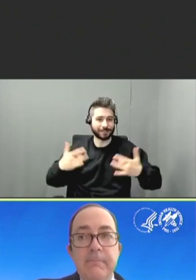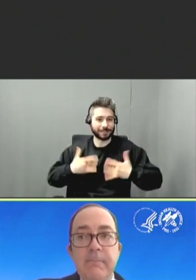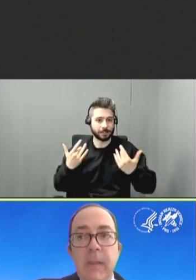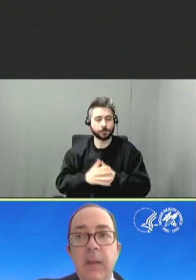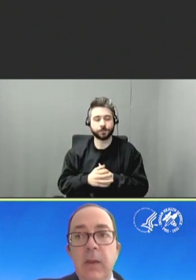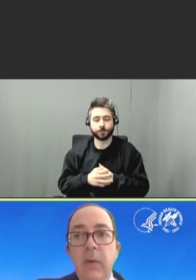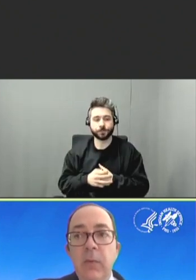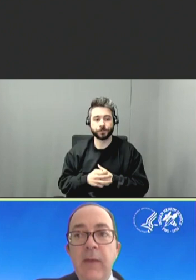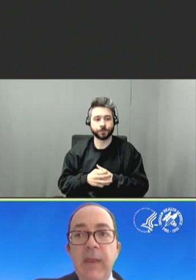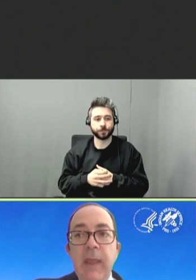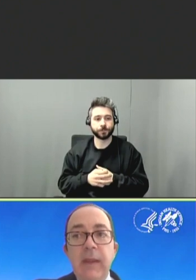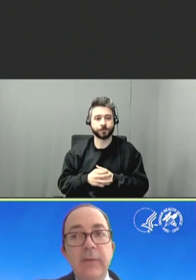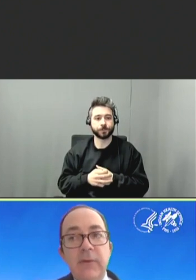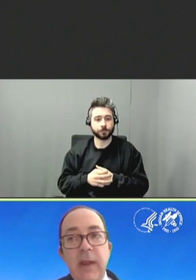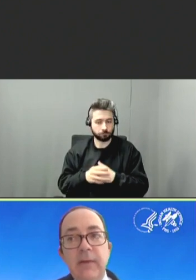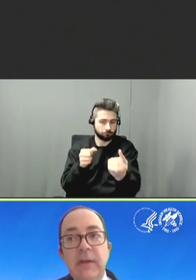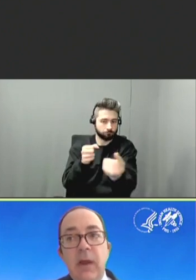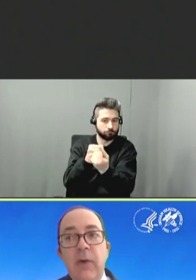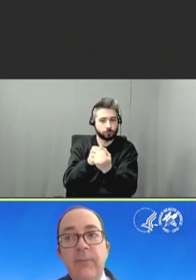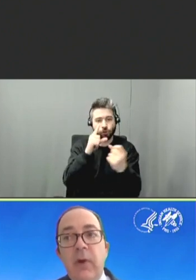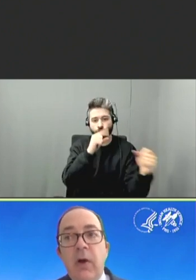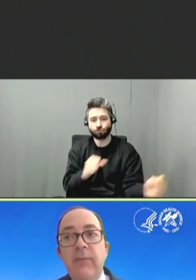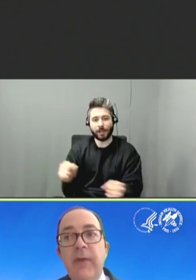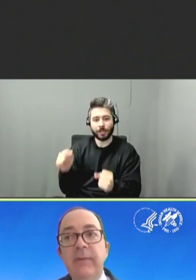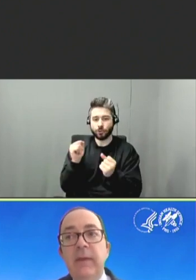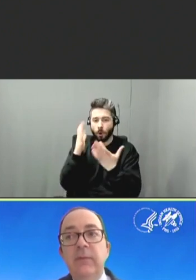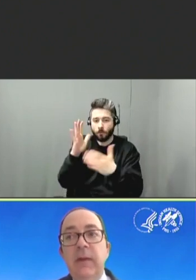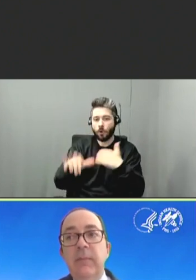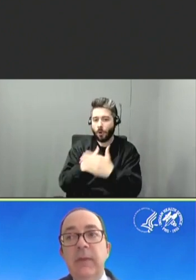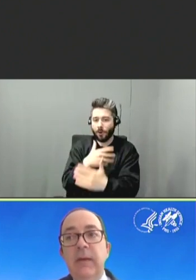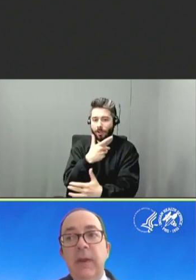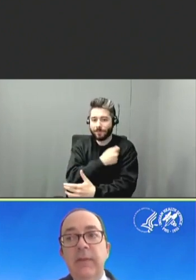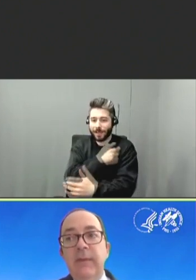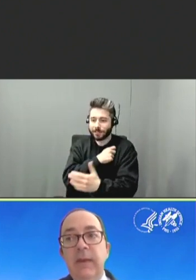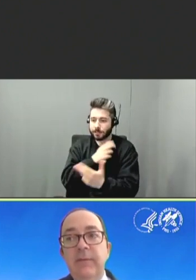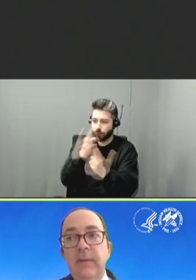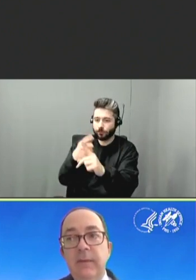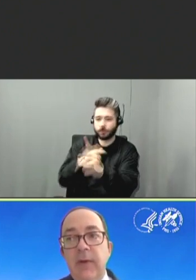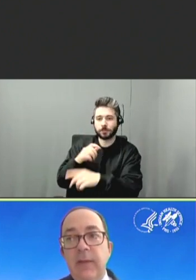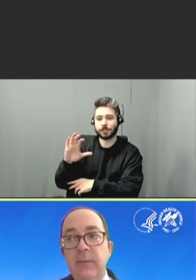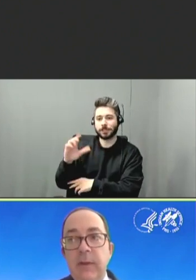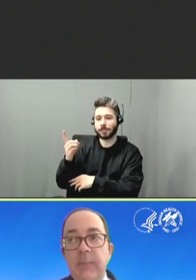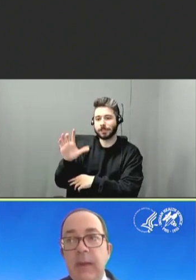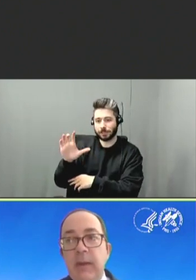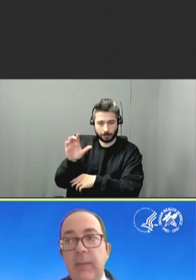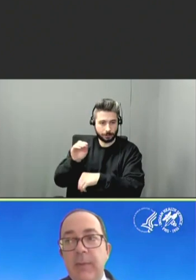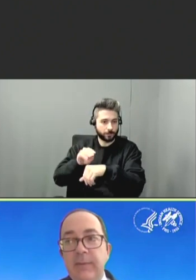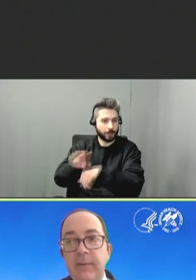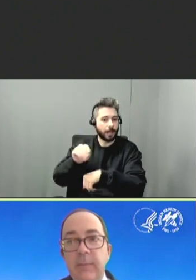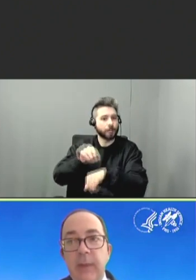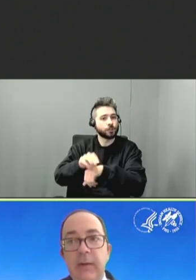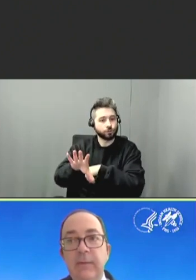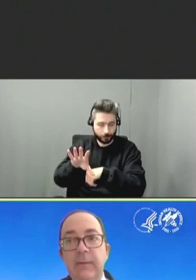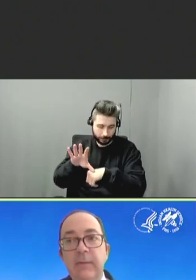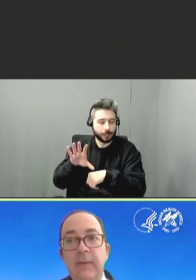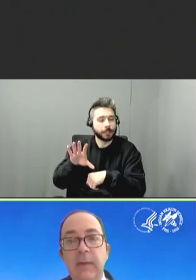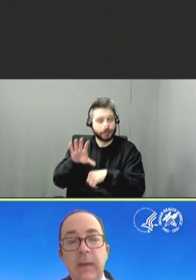We're advocating a strategy to offer all vaccines recommended by the CDC’s Advisory Committee on Immunization Practices.